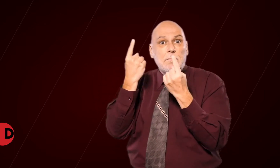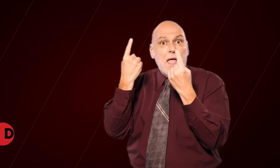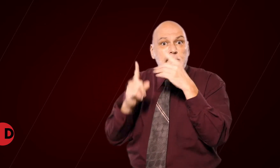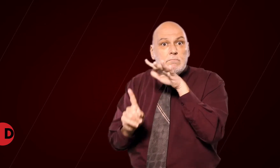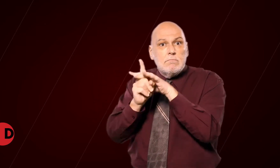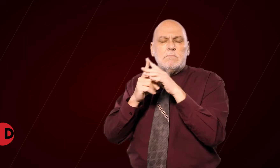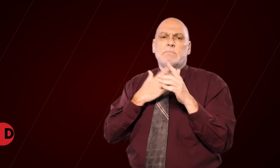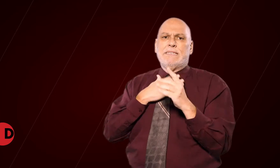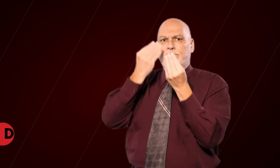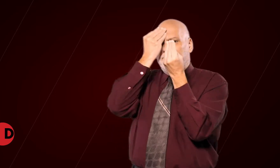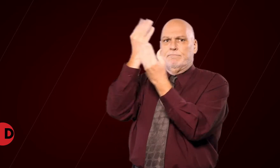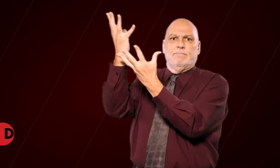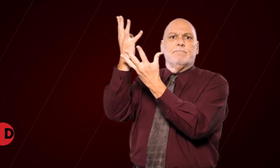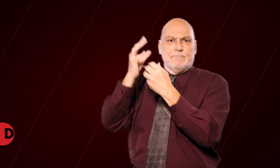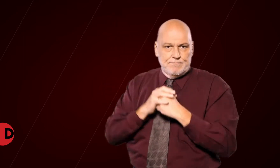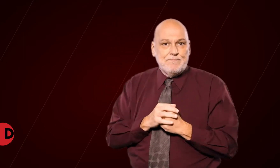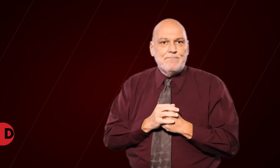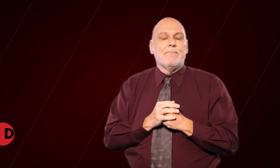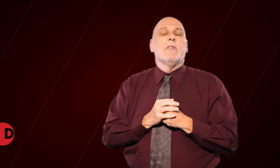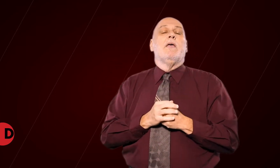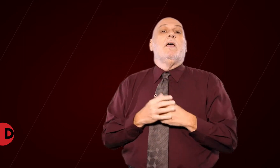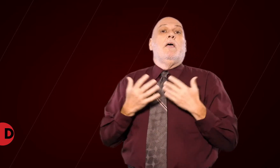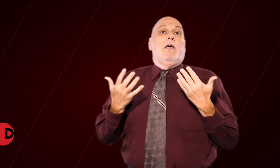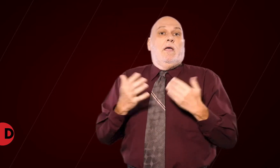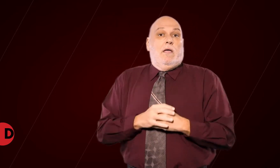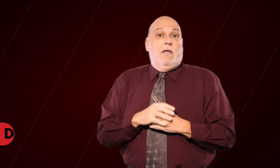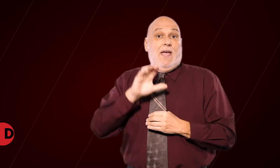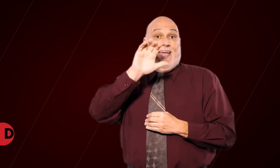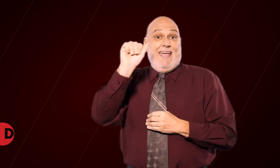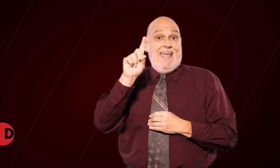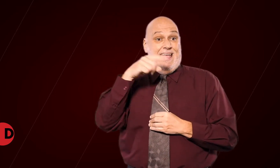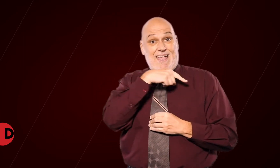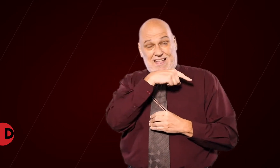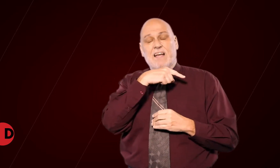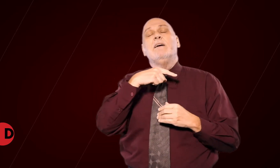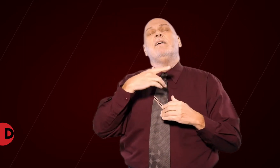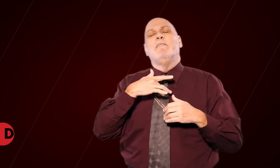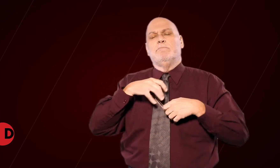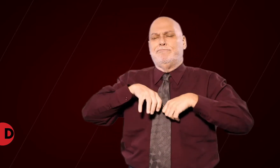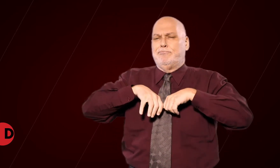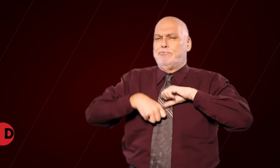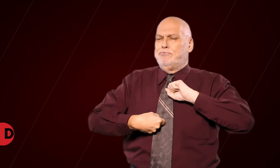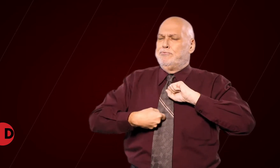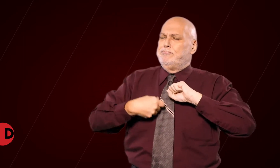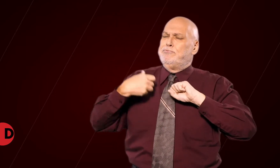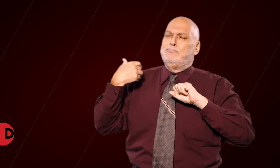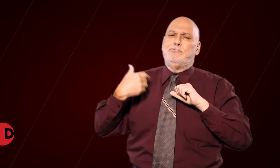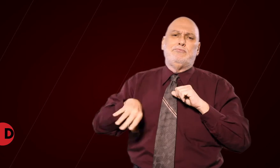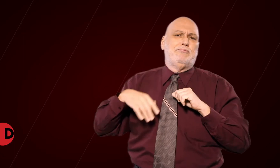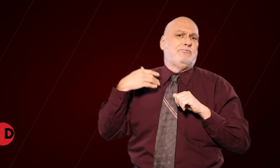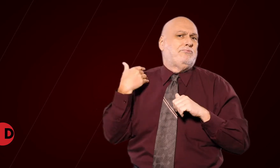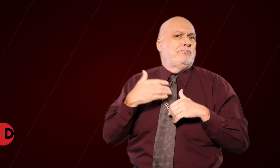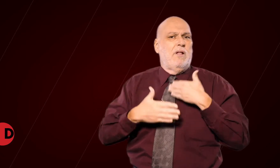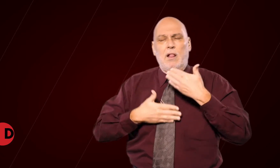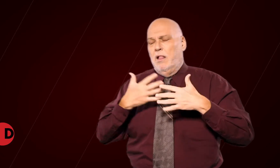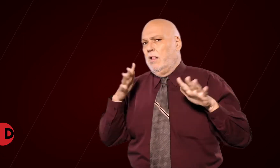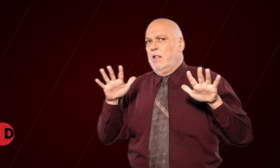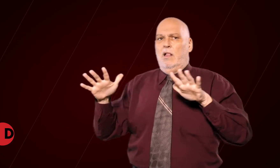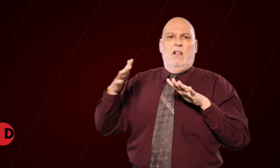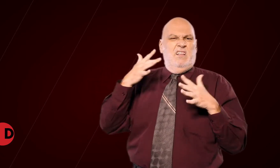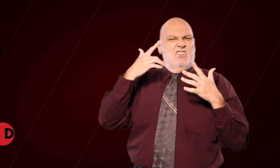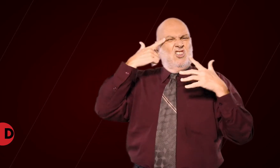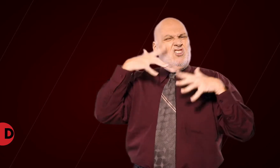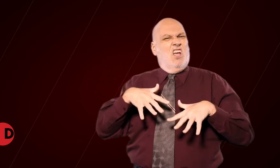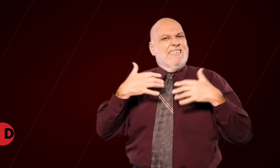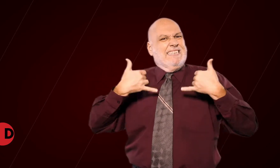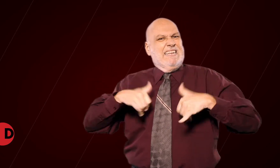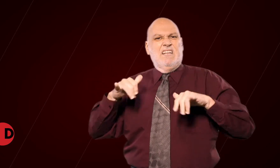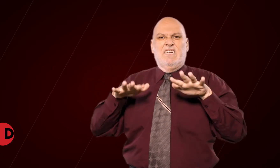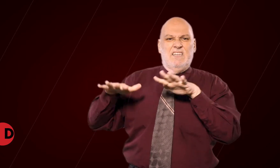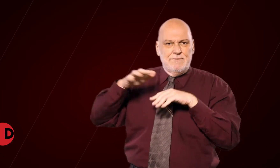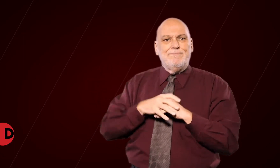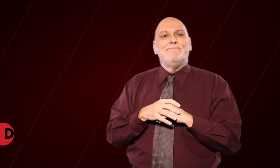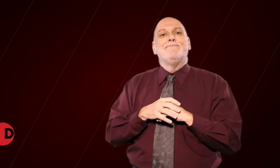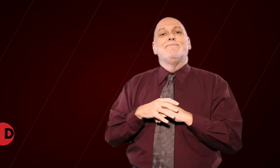CAD is going through a difficult time and our Canadian Deaf